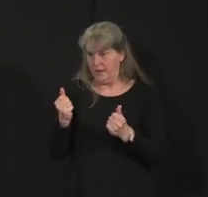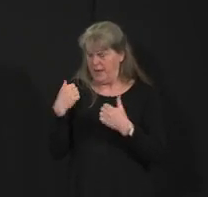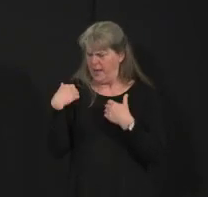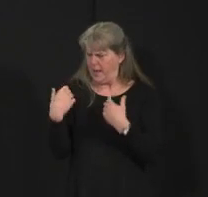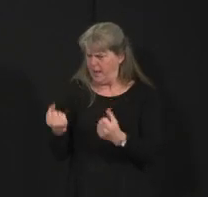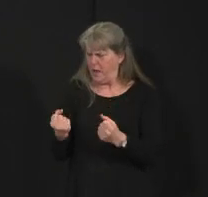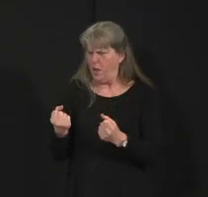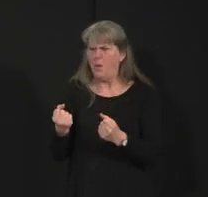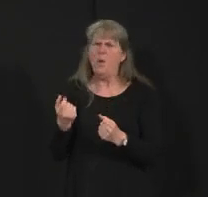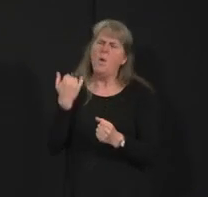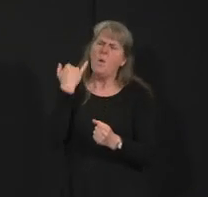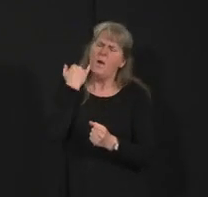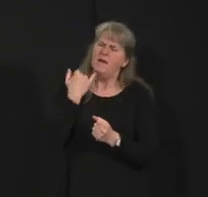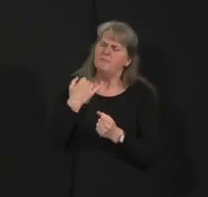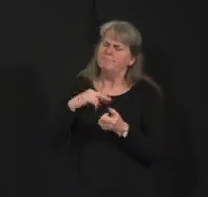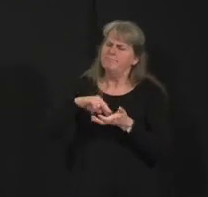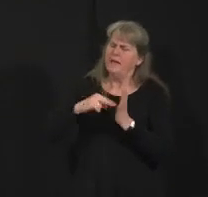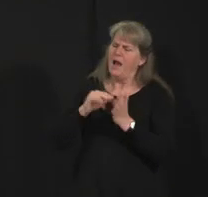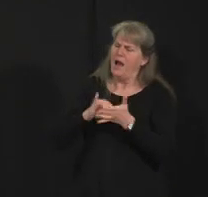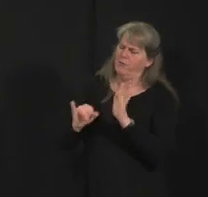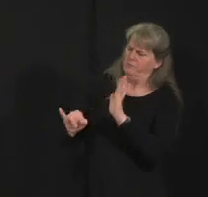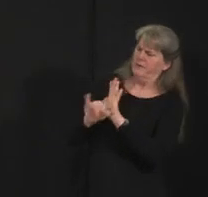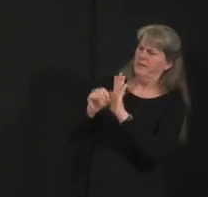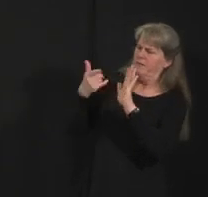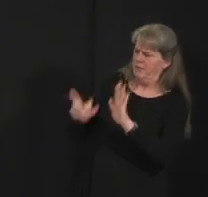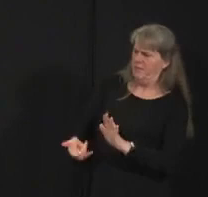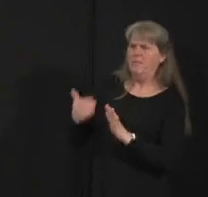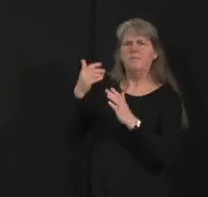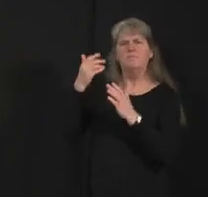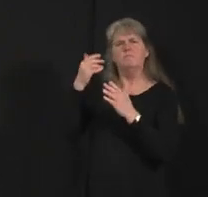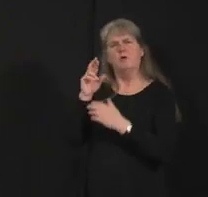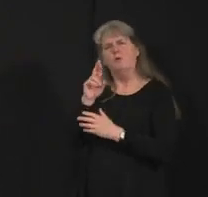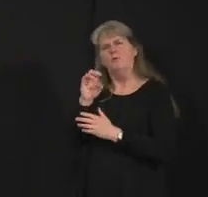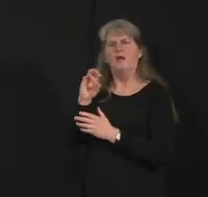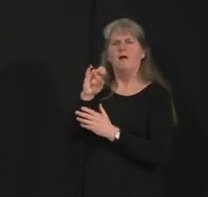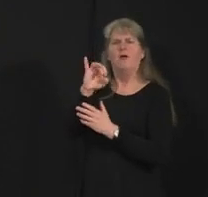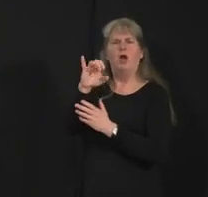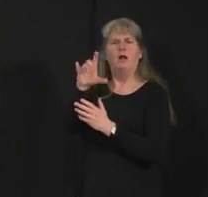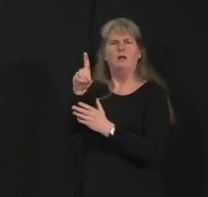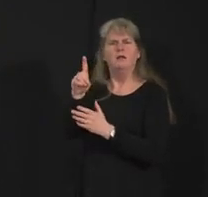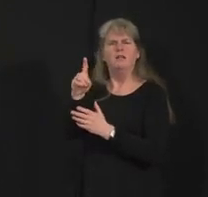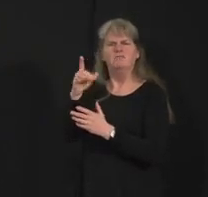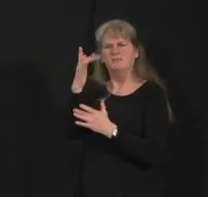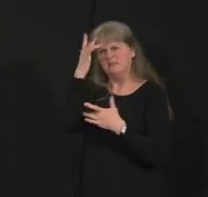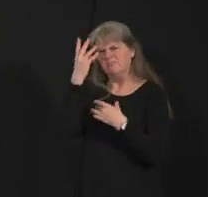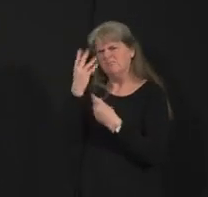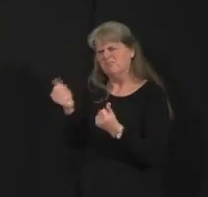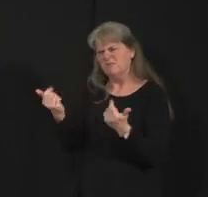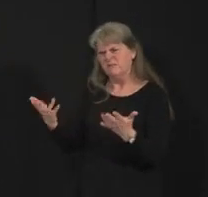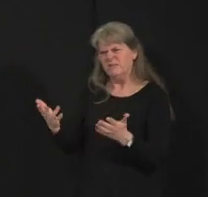exactly constitutes a recovered case? And what they have to go through, from what I recall away